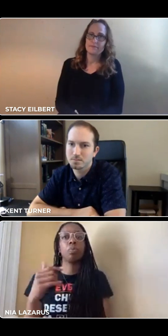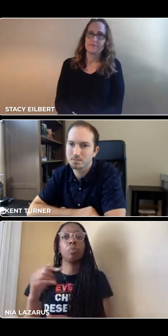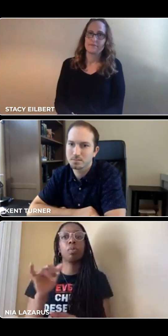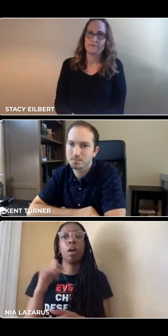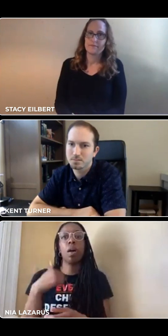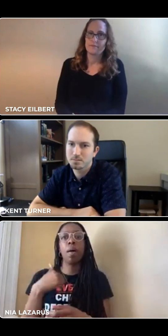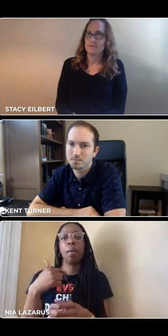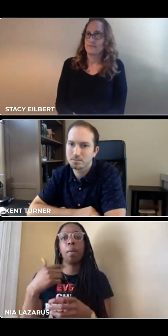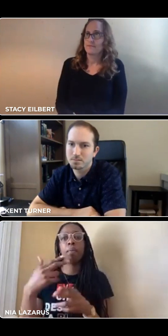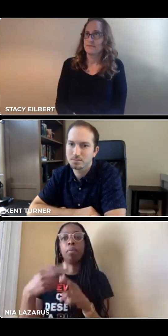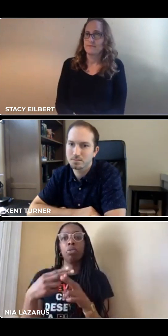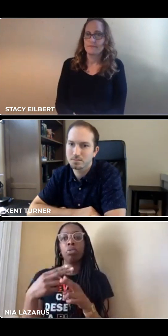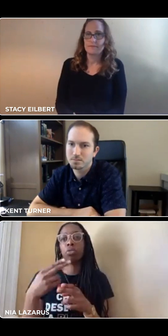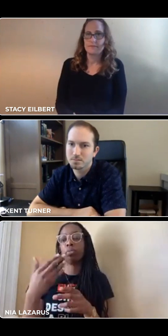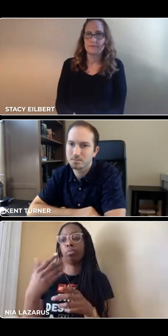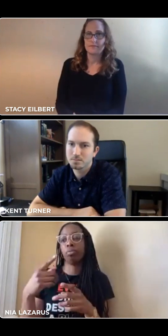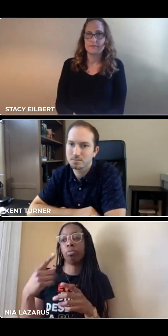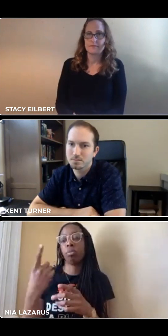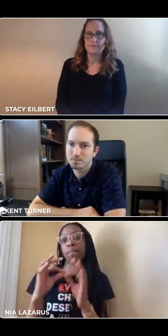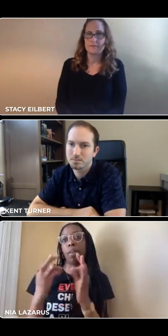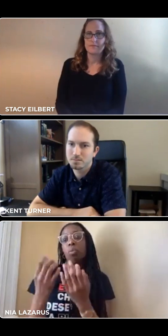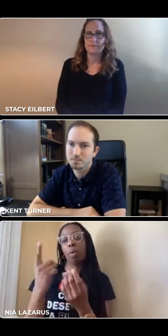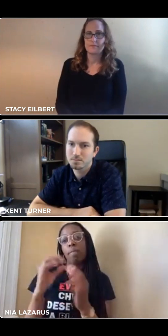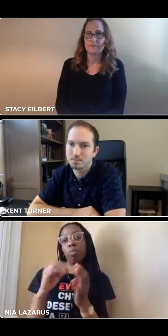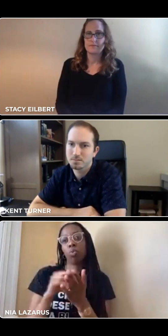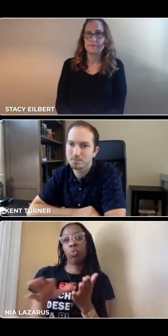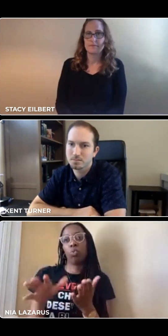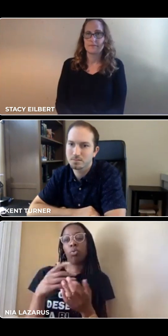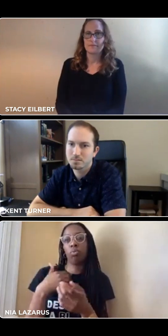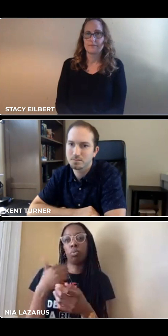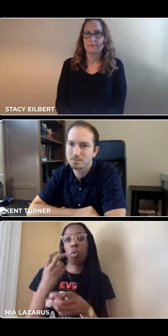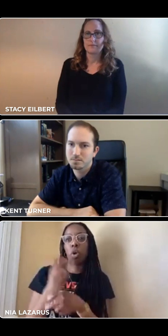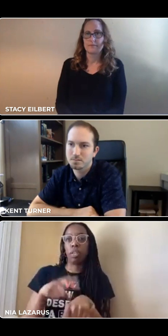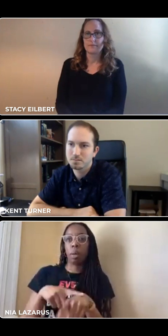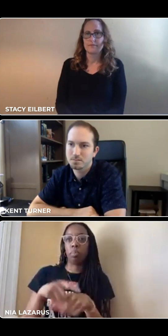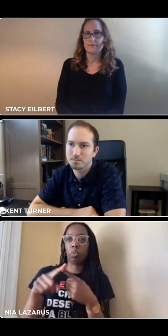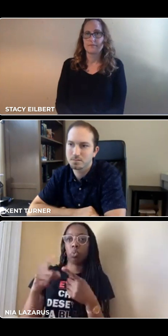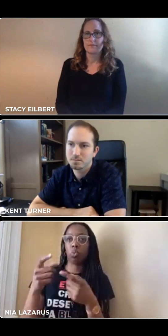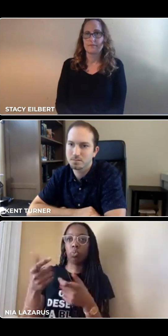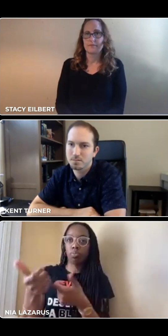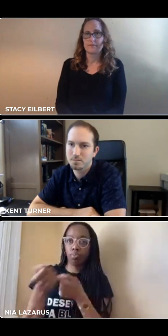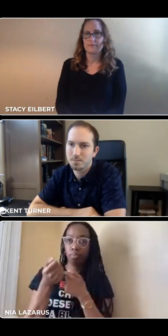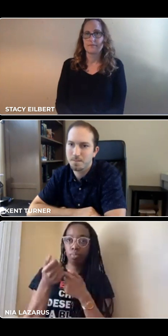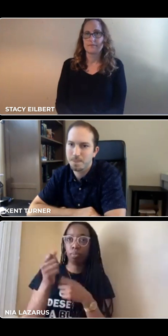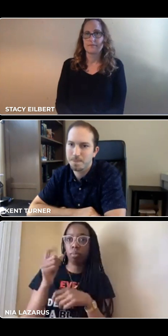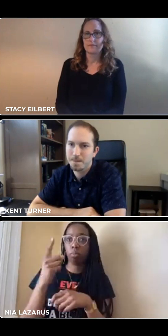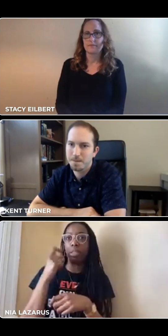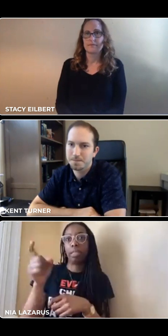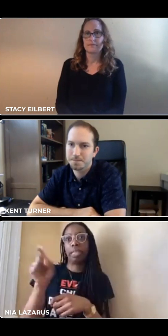Right. Like I mentioned, there's a student, in particular, with a family that